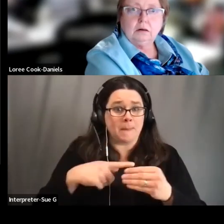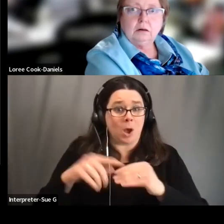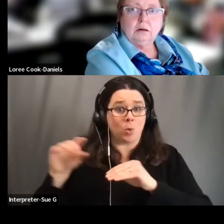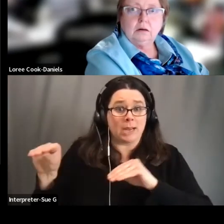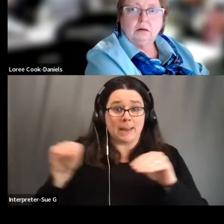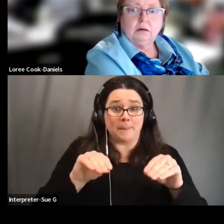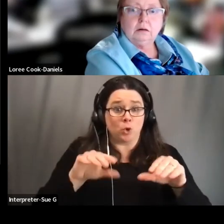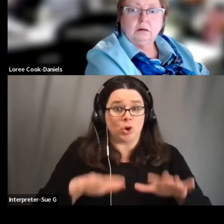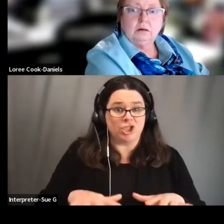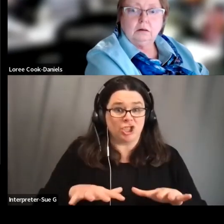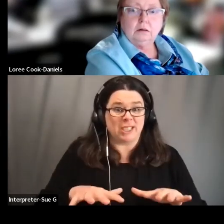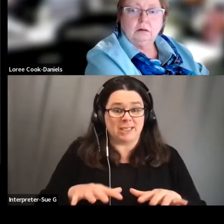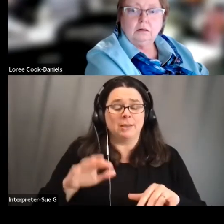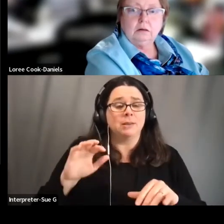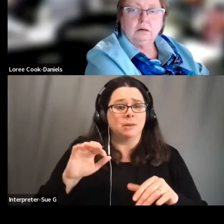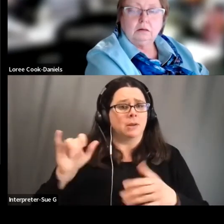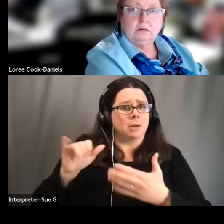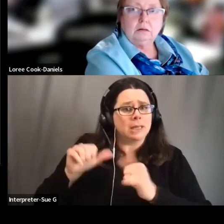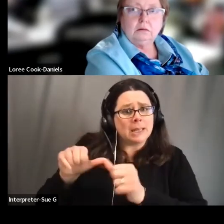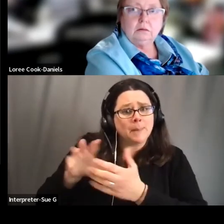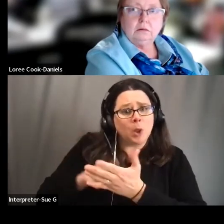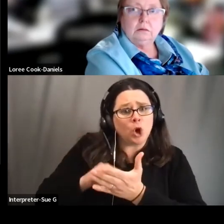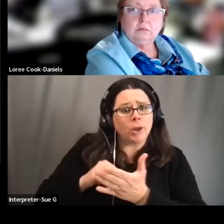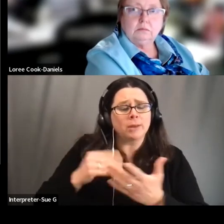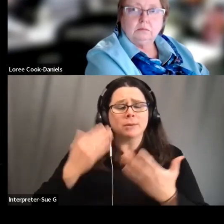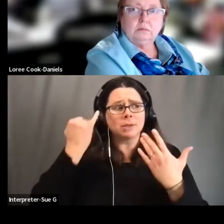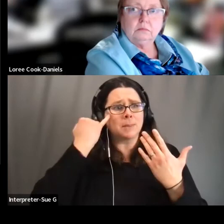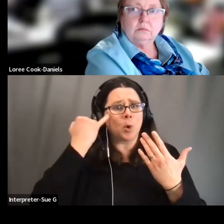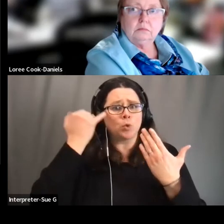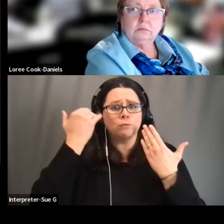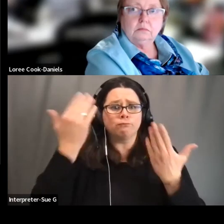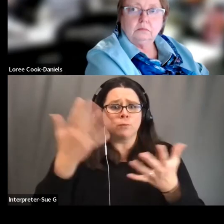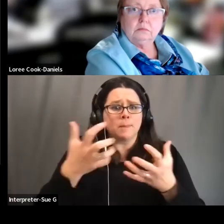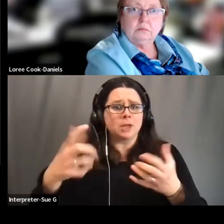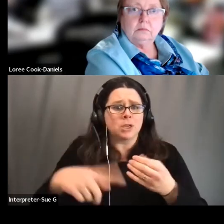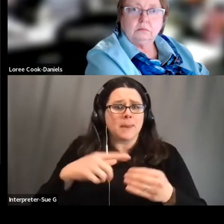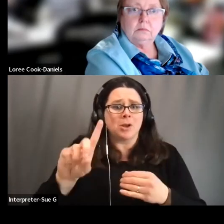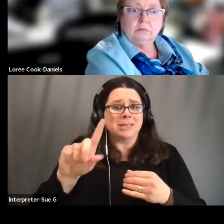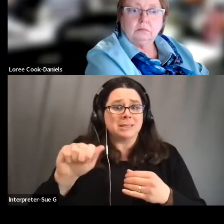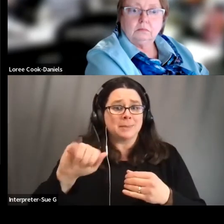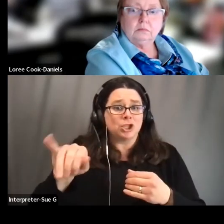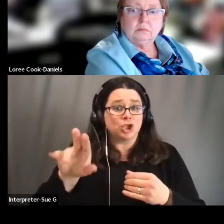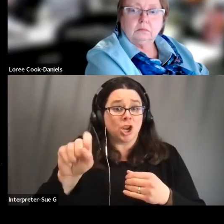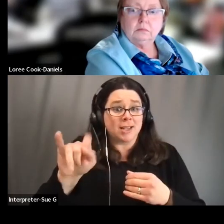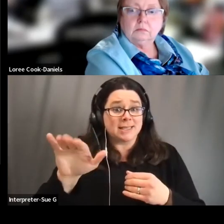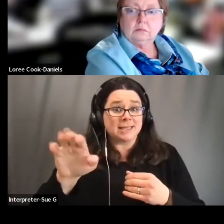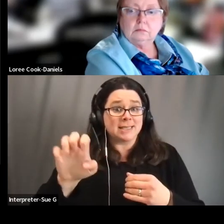maybe that's where you need to keep learning. Or what if you don't know about disability justice or restorative justice?